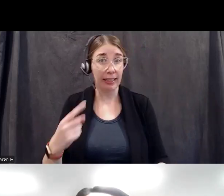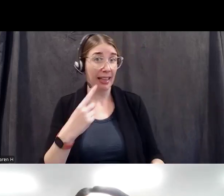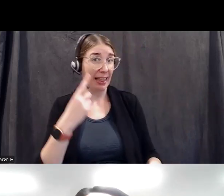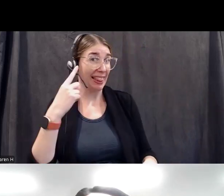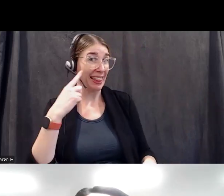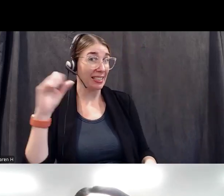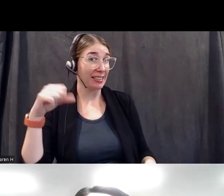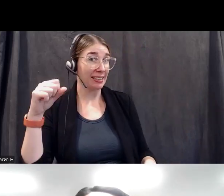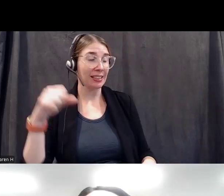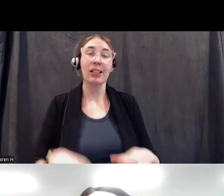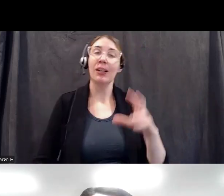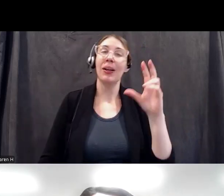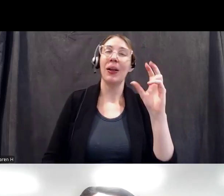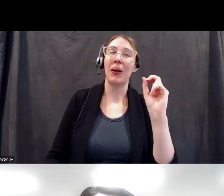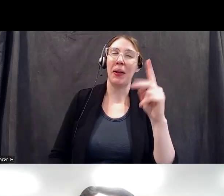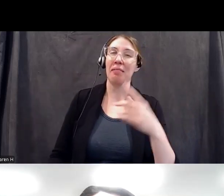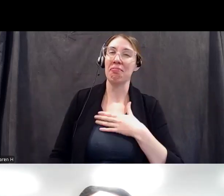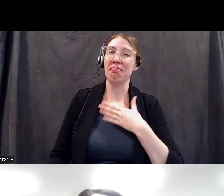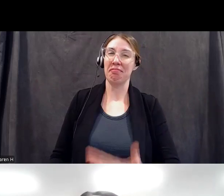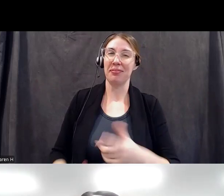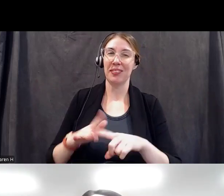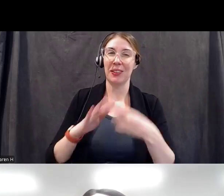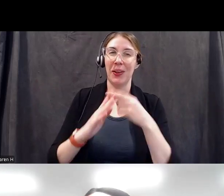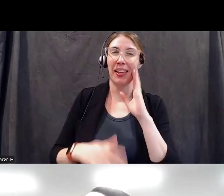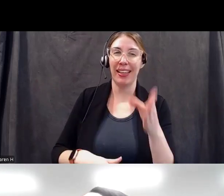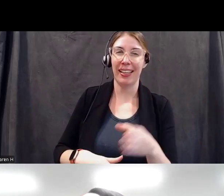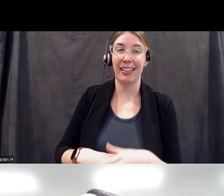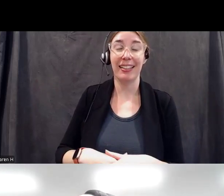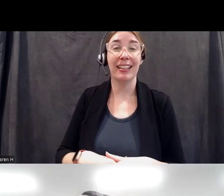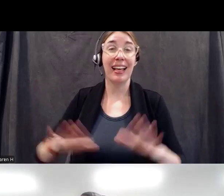So I will start. So hello again.